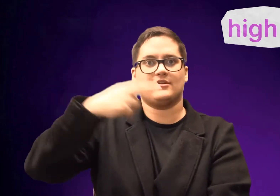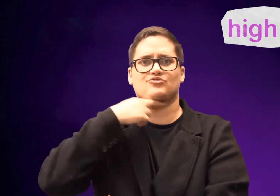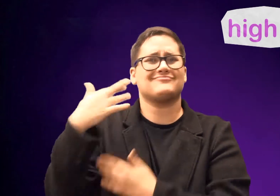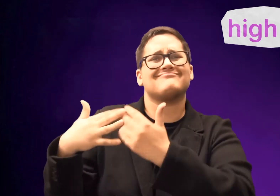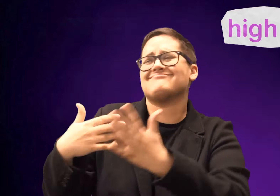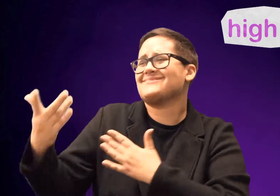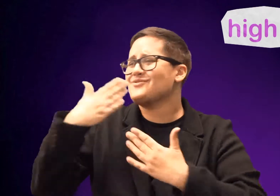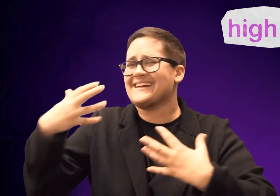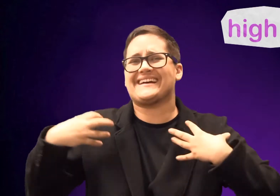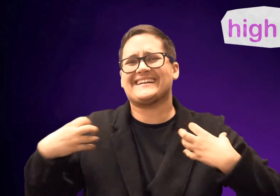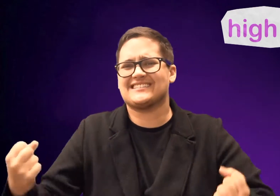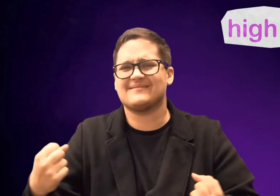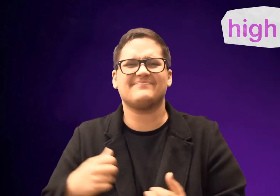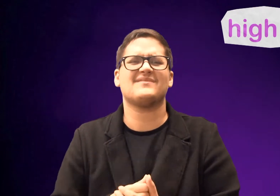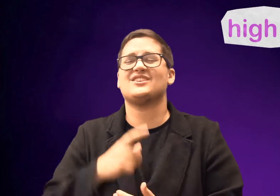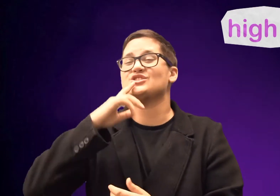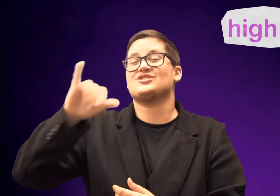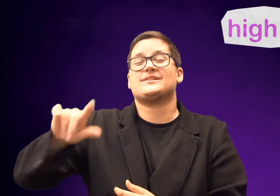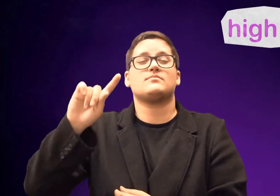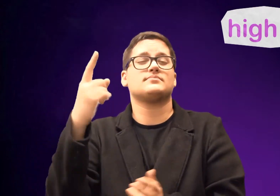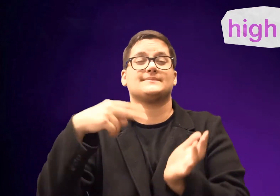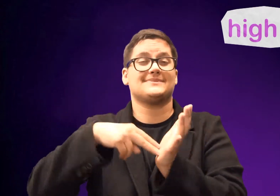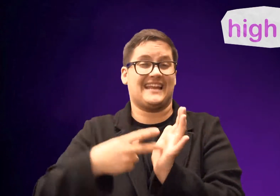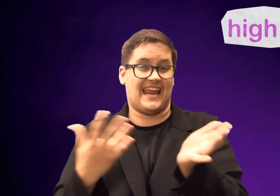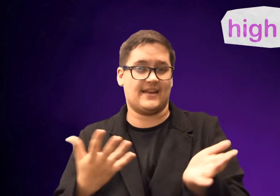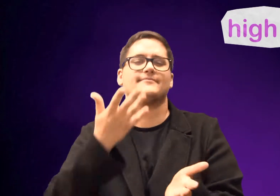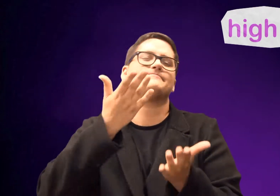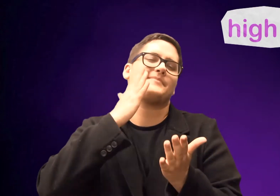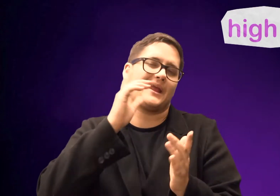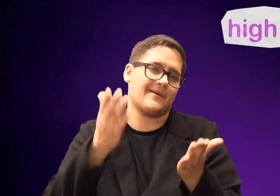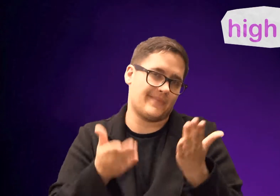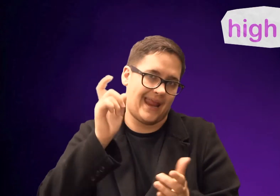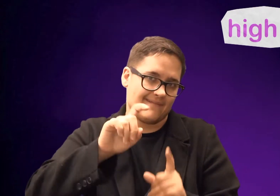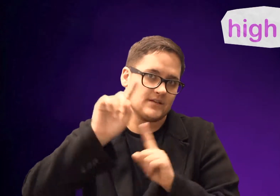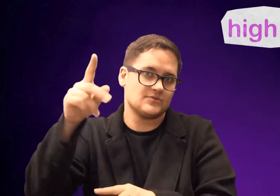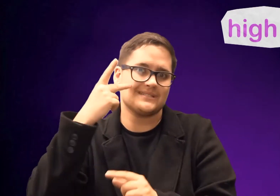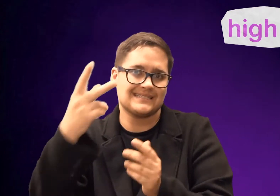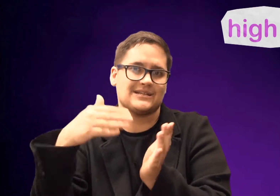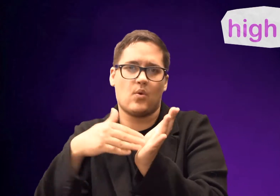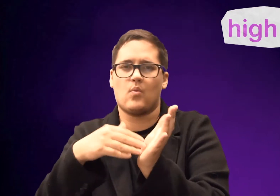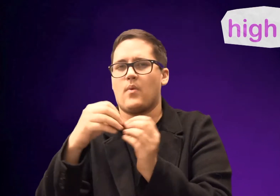Doesn't matter if you're in a good health. Really, this just means you might have to go see doctors more often to